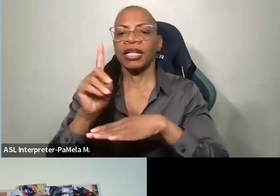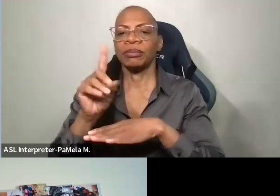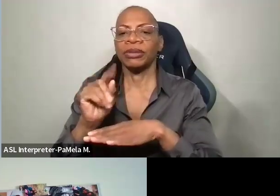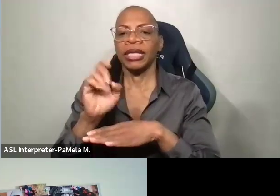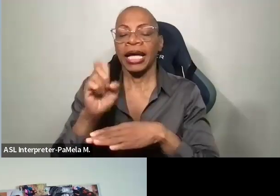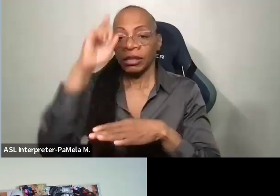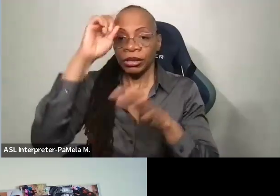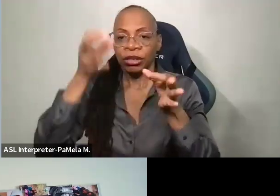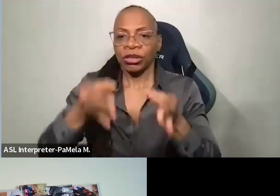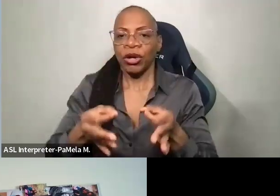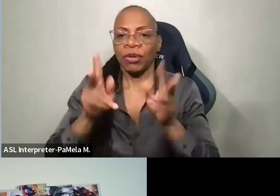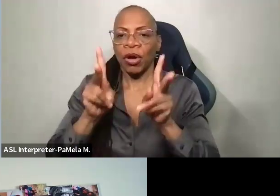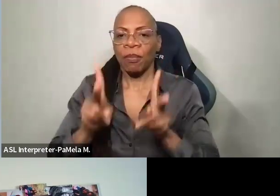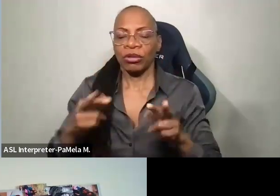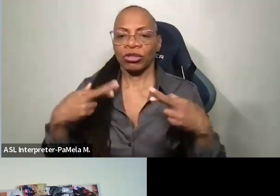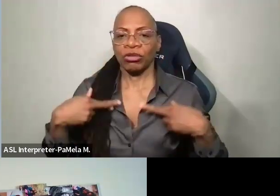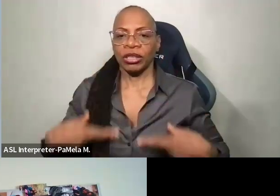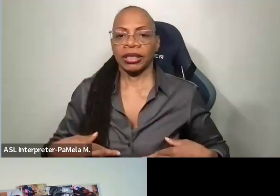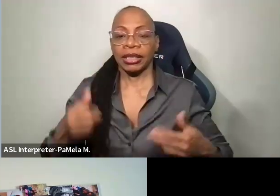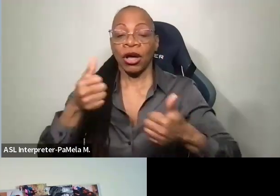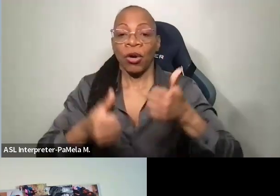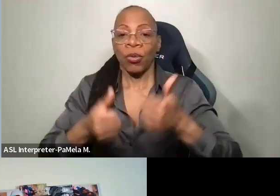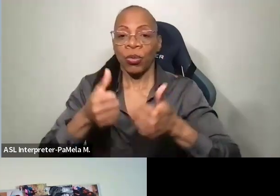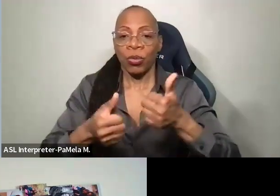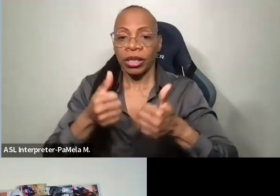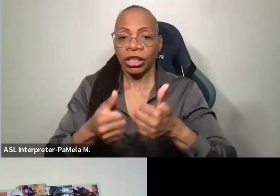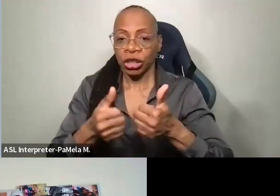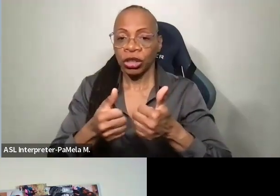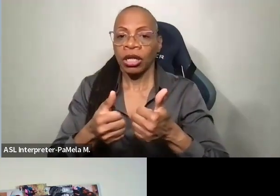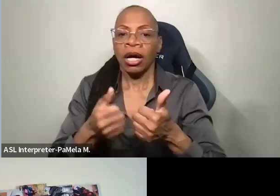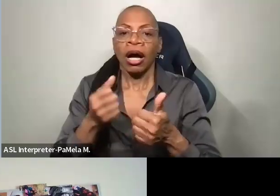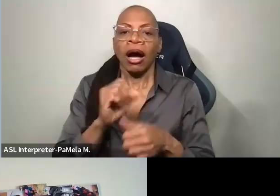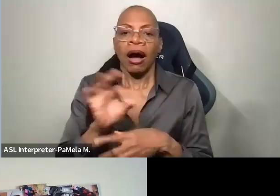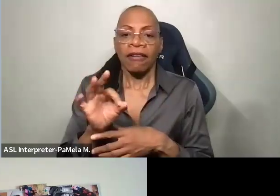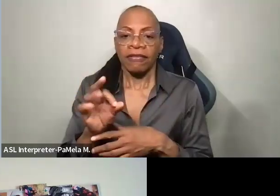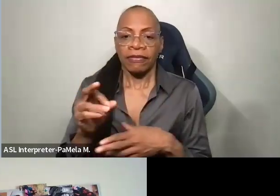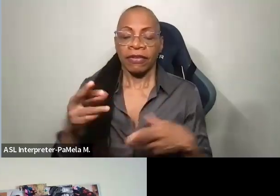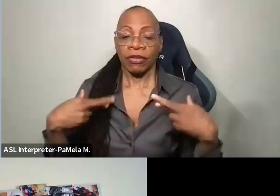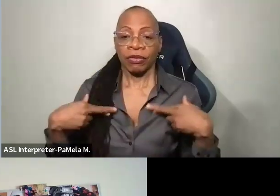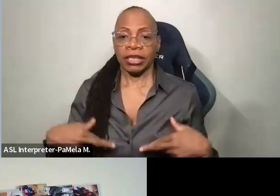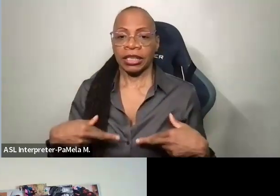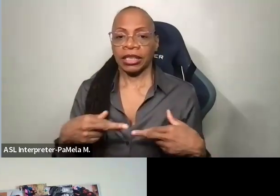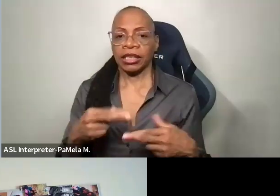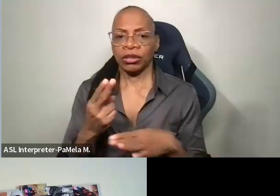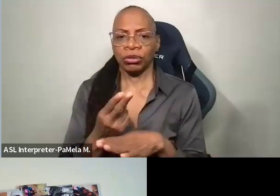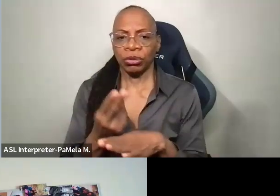when selecting which project component to enter them into. In some instances, a client may be contacted in a project